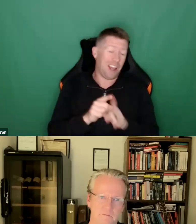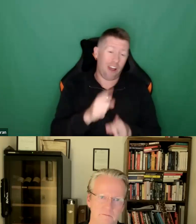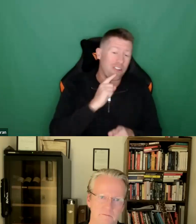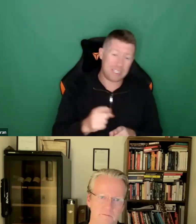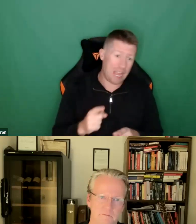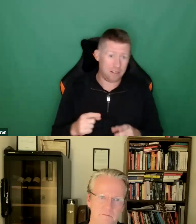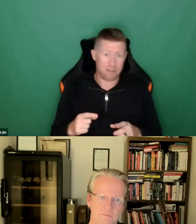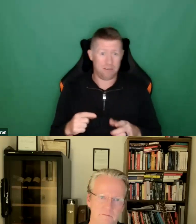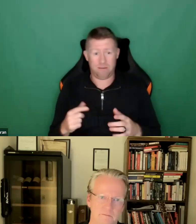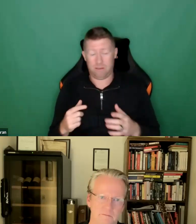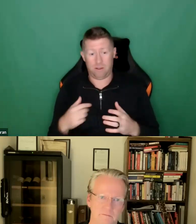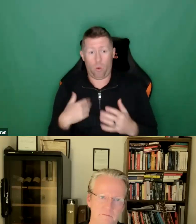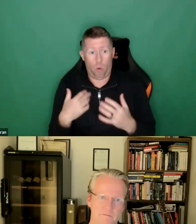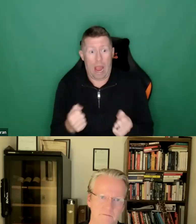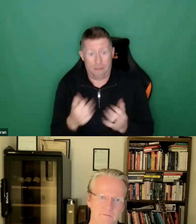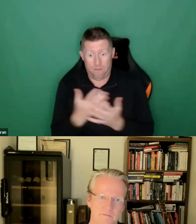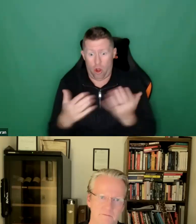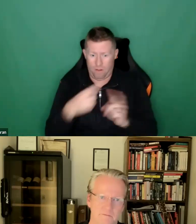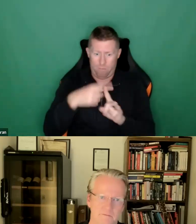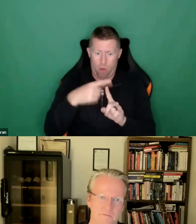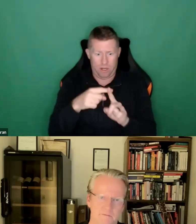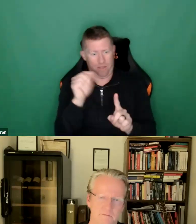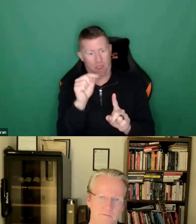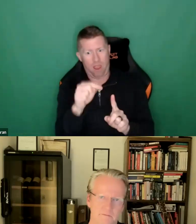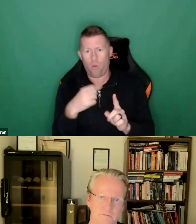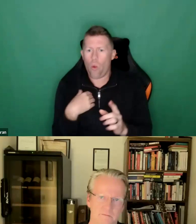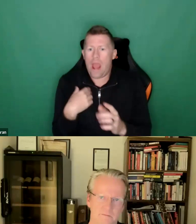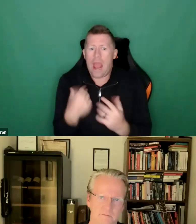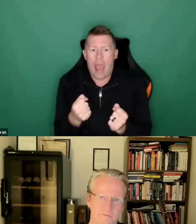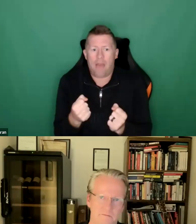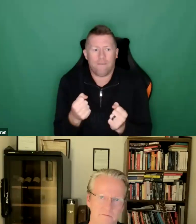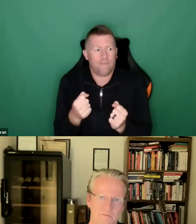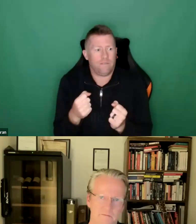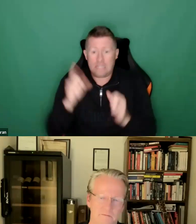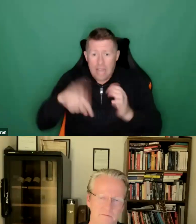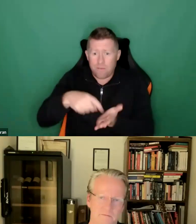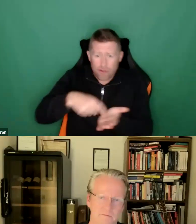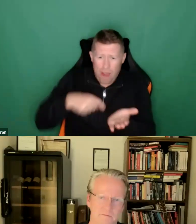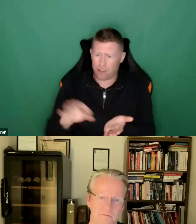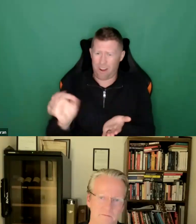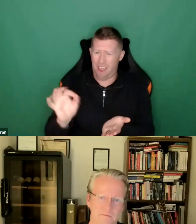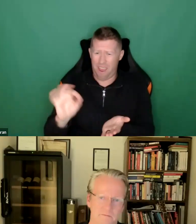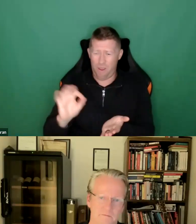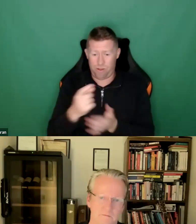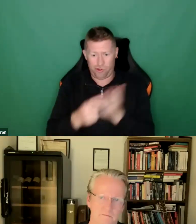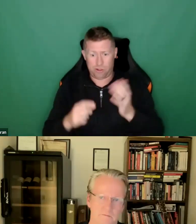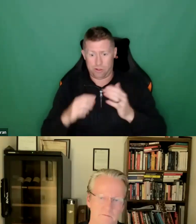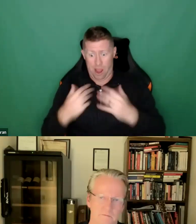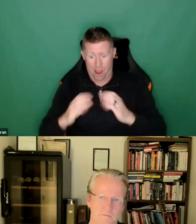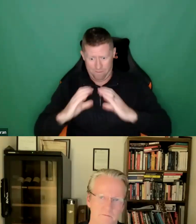kind of within our hands , within reach. And say Australia has a lot of good things going